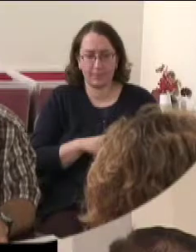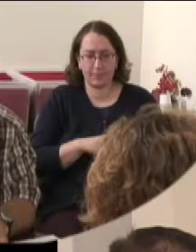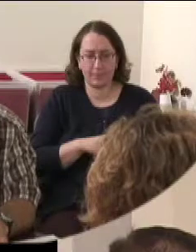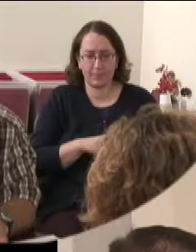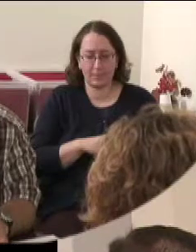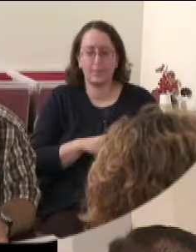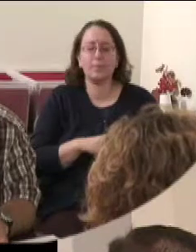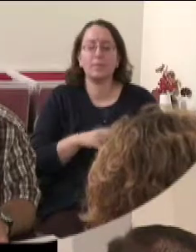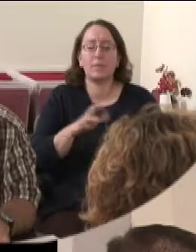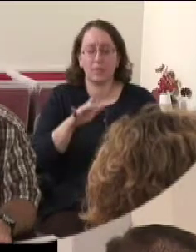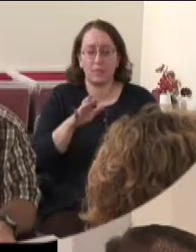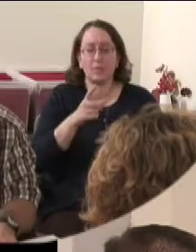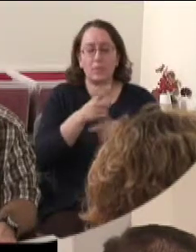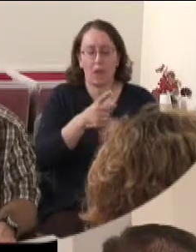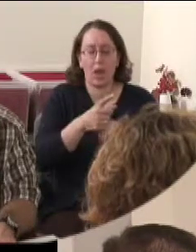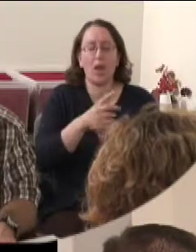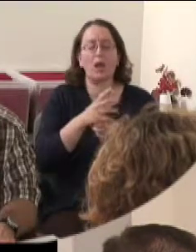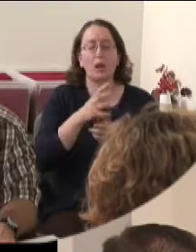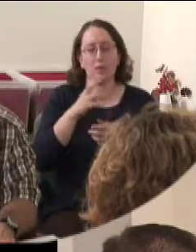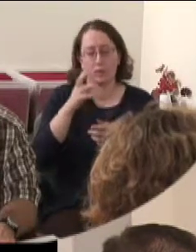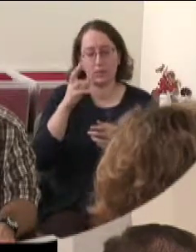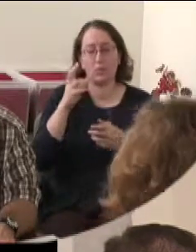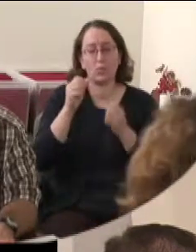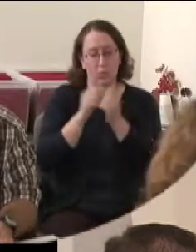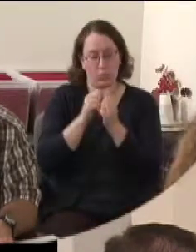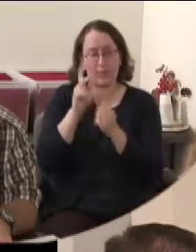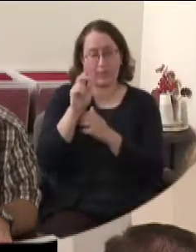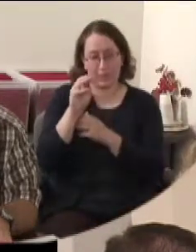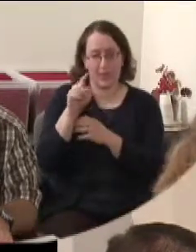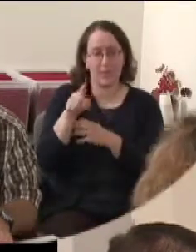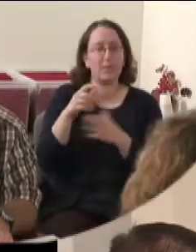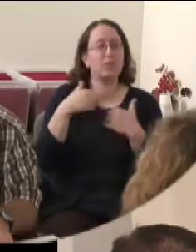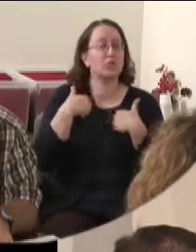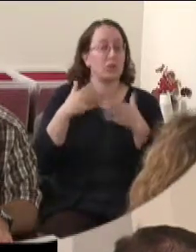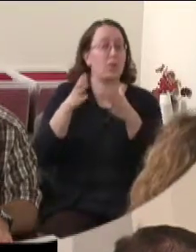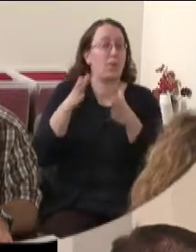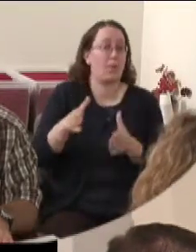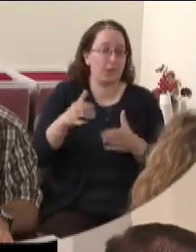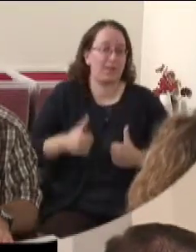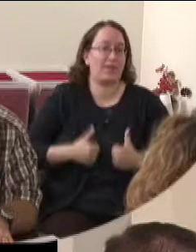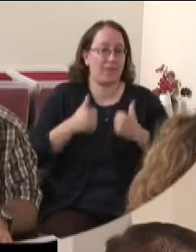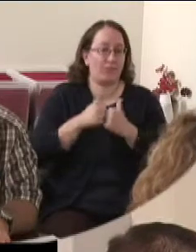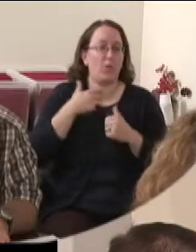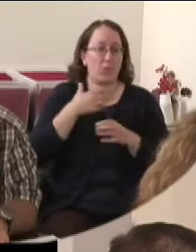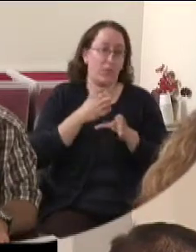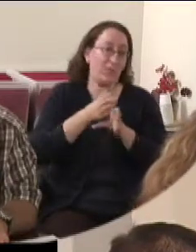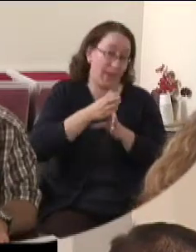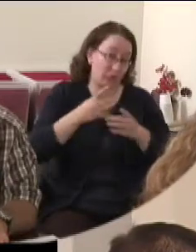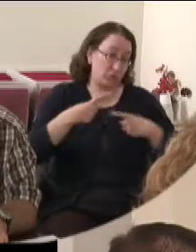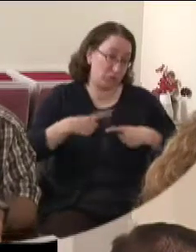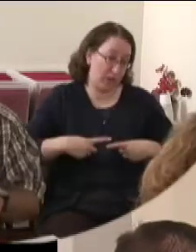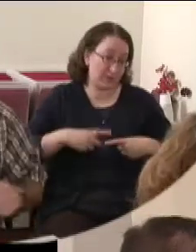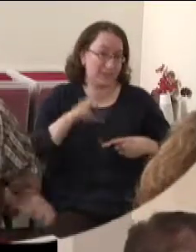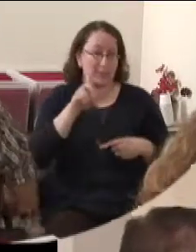Steven: Uh, yep. What came back with her is she is a person living with major depressive disorder,